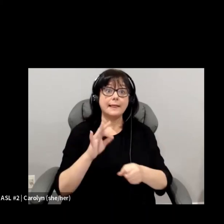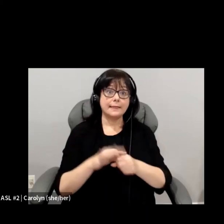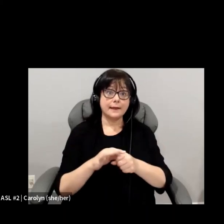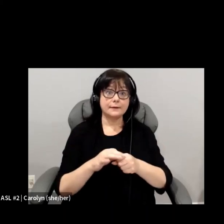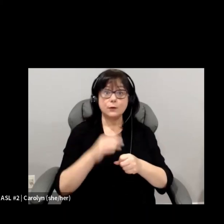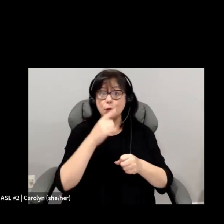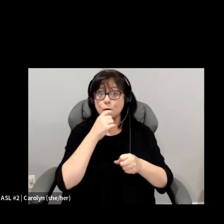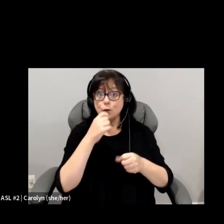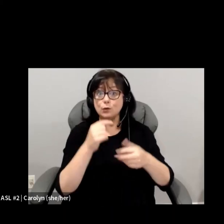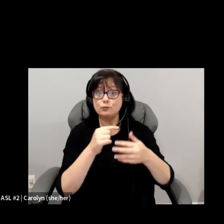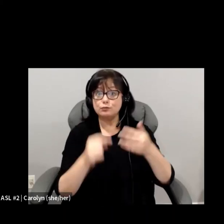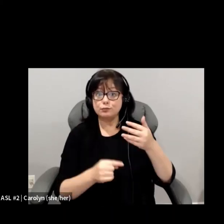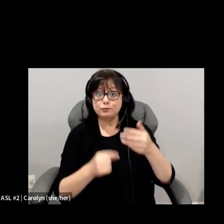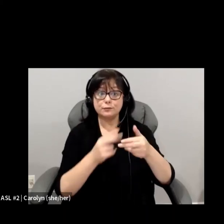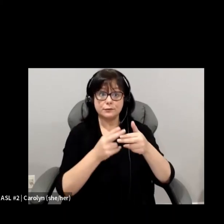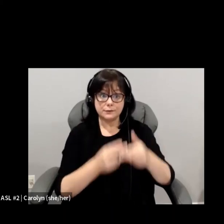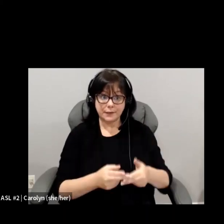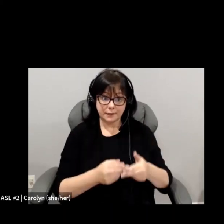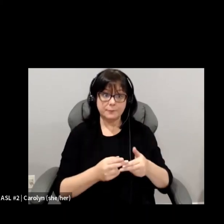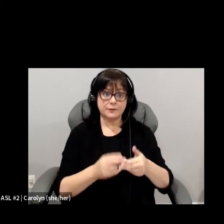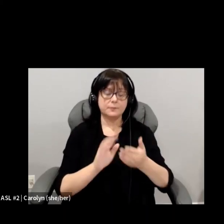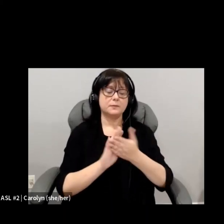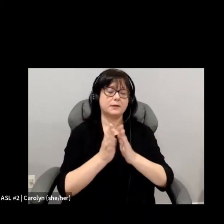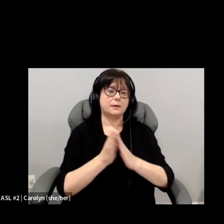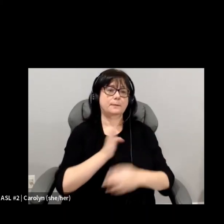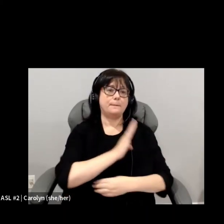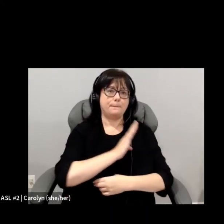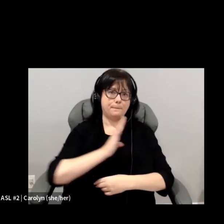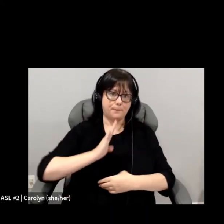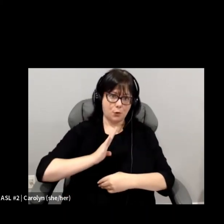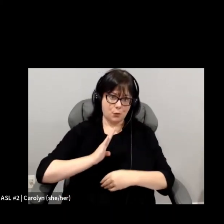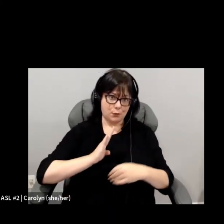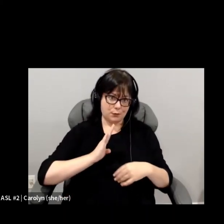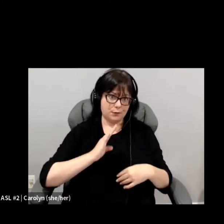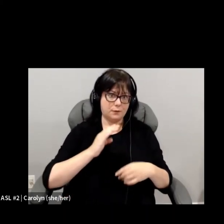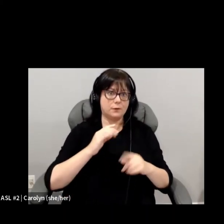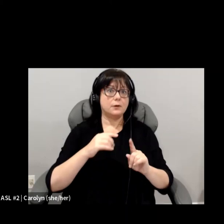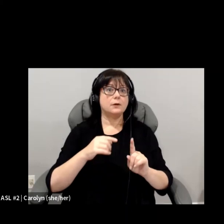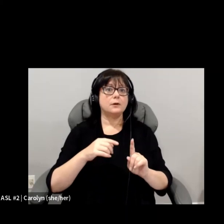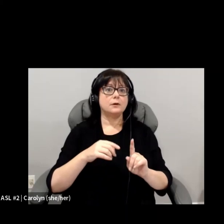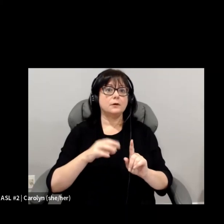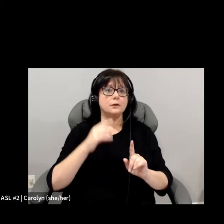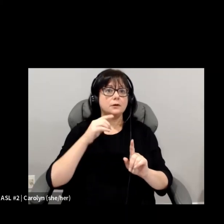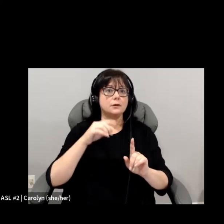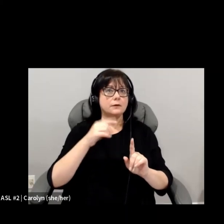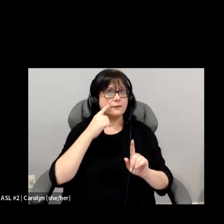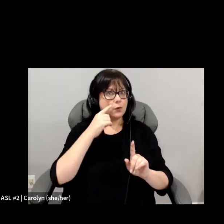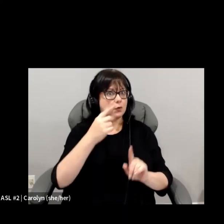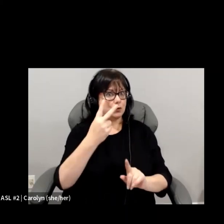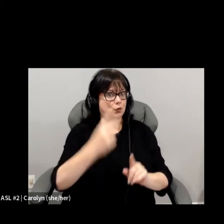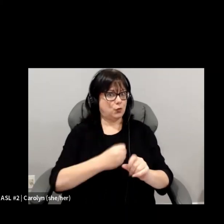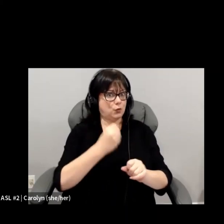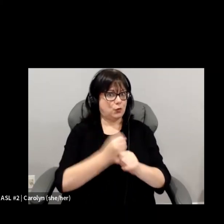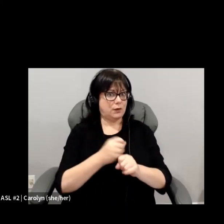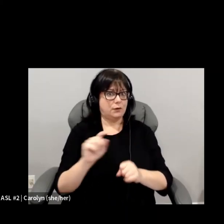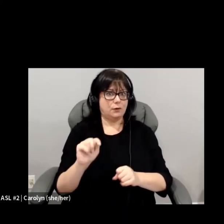OF DIRECTORS OF ARCH DISABILITY LAW CENTRE FOR A TERM OF TWO YEARS.